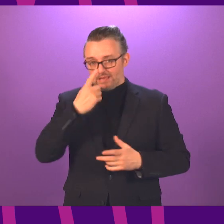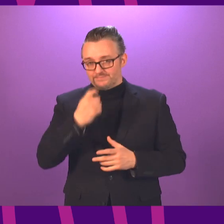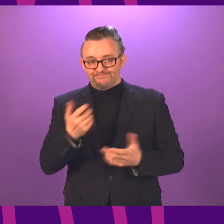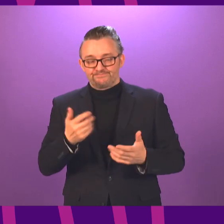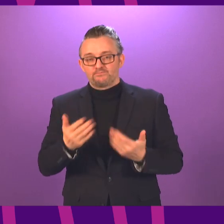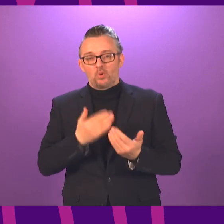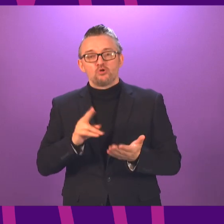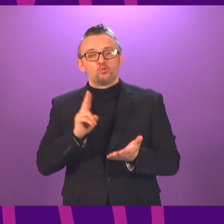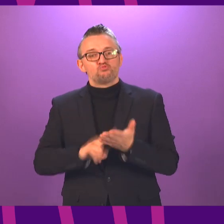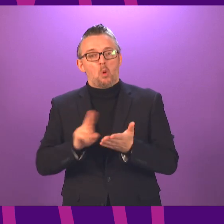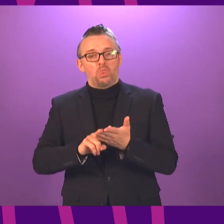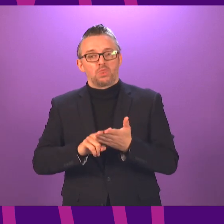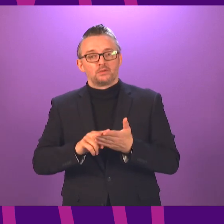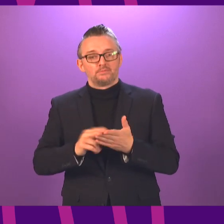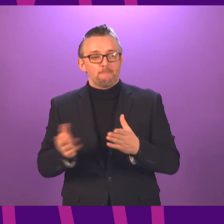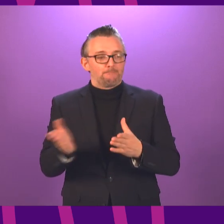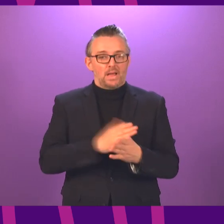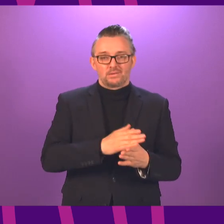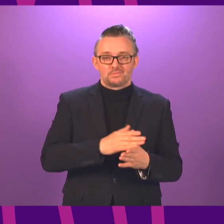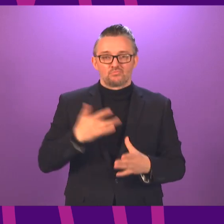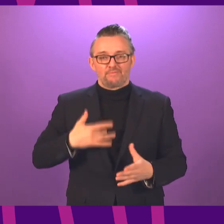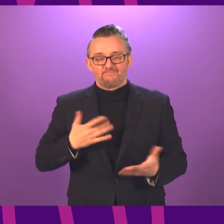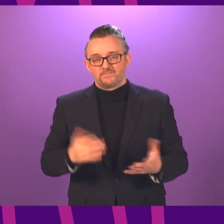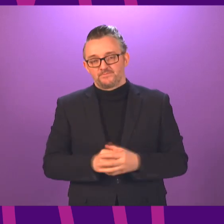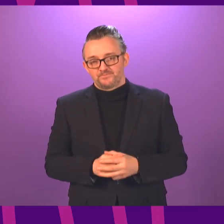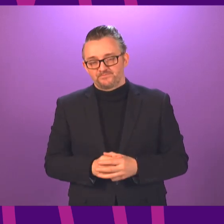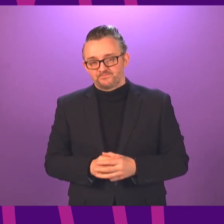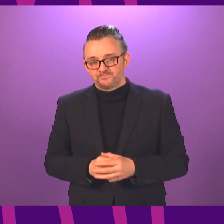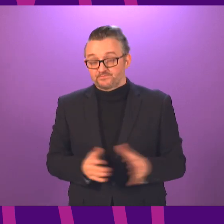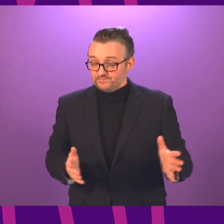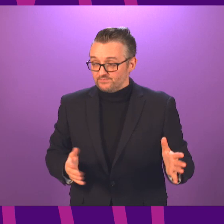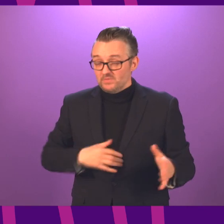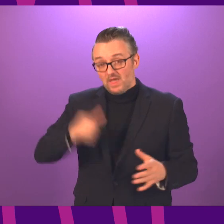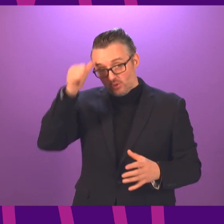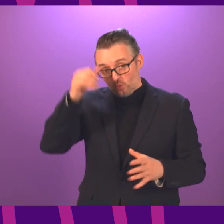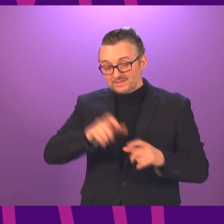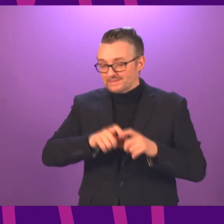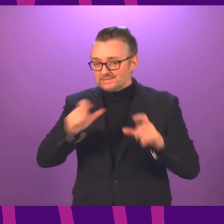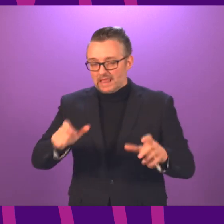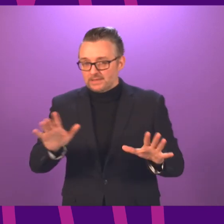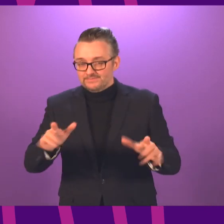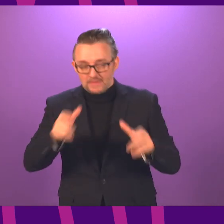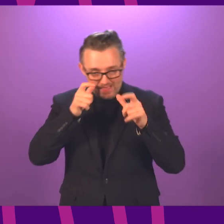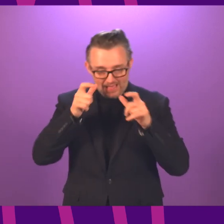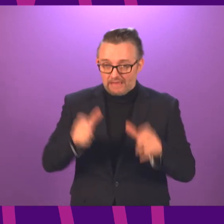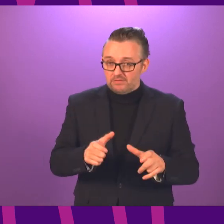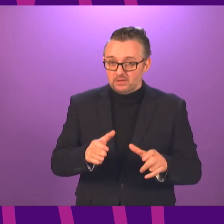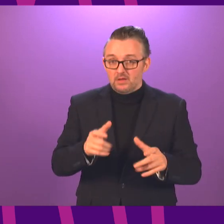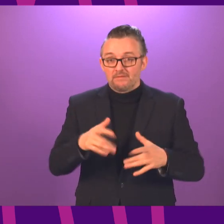more normality to our lives and to the economy. ? I know that this is still a cautious approach that, although absolutely essential to control